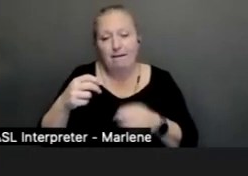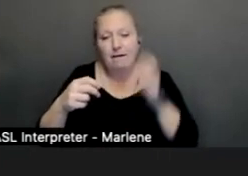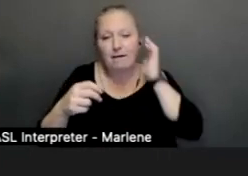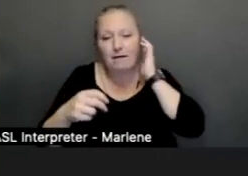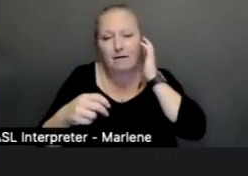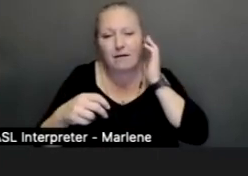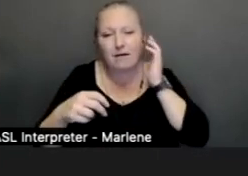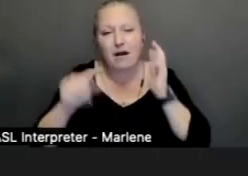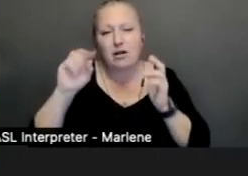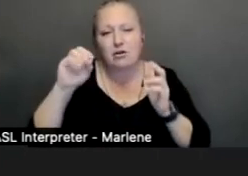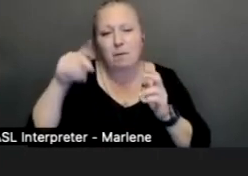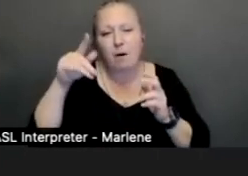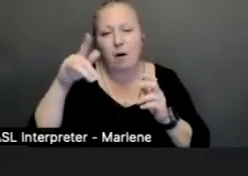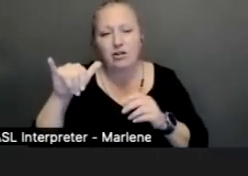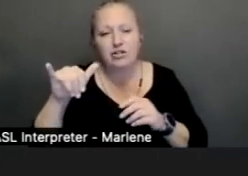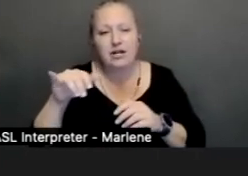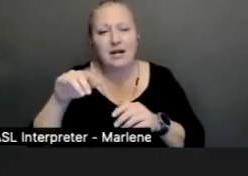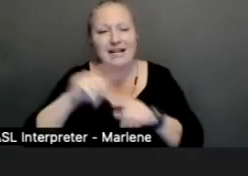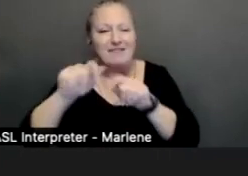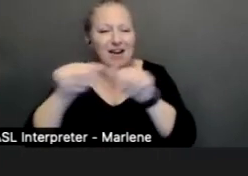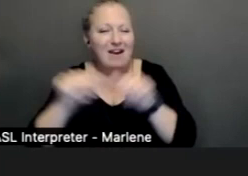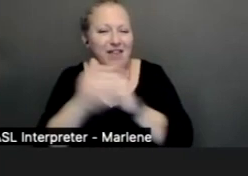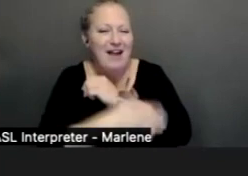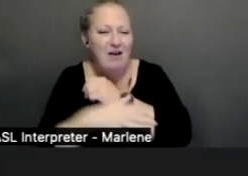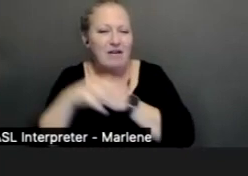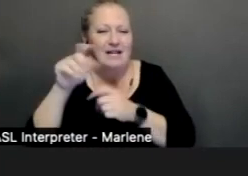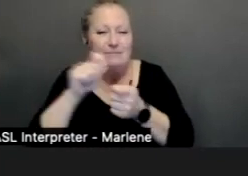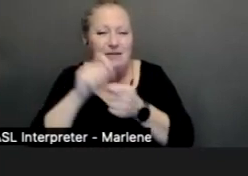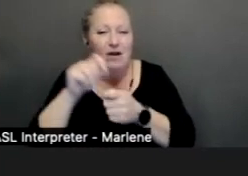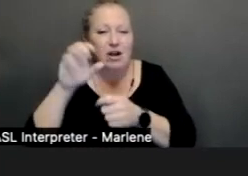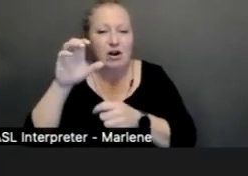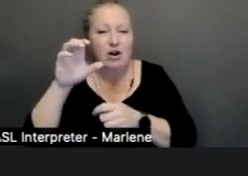county specifically what cruiser does is they have a wireless broadband infrastructure that does line